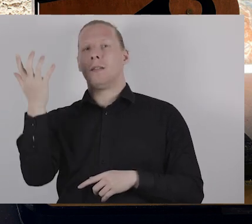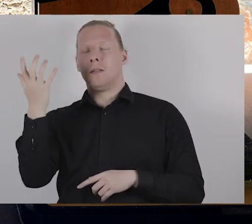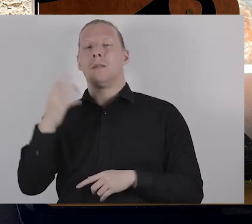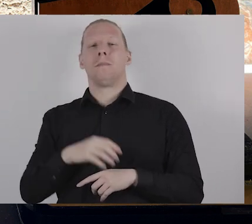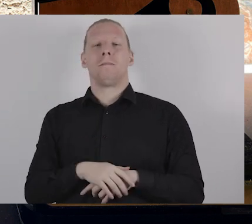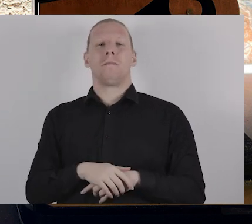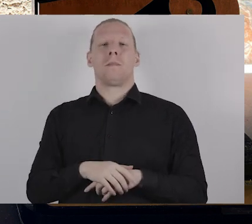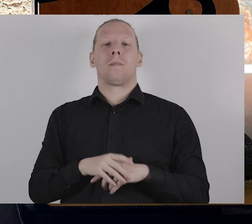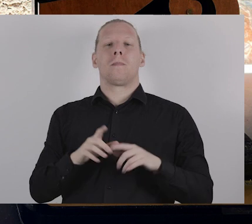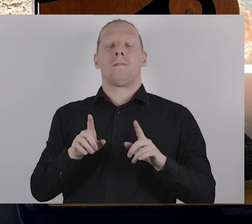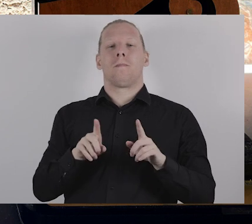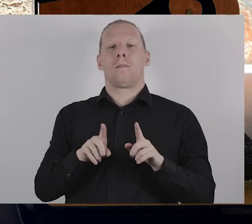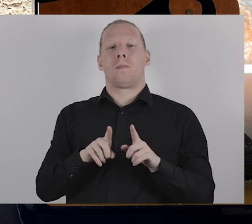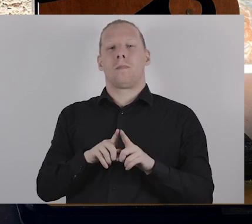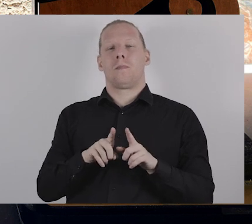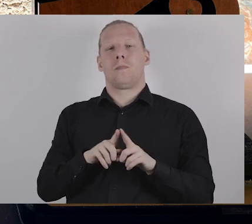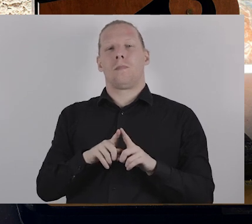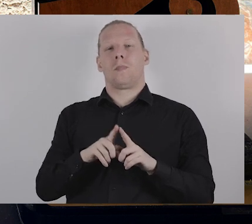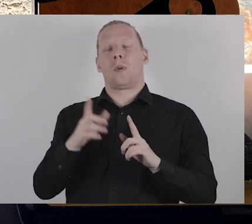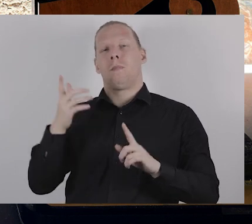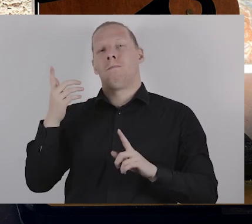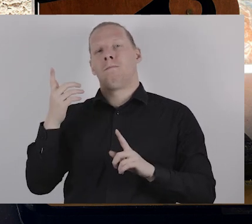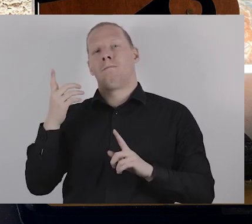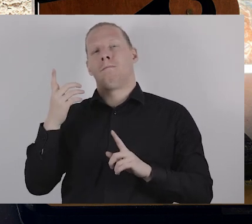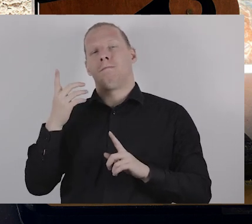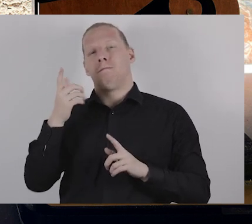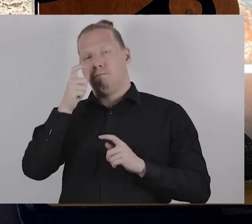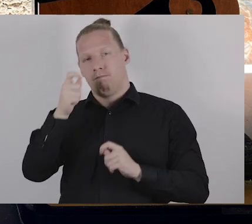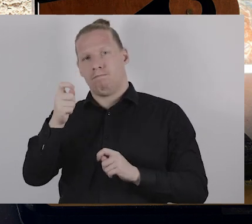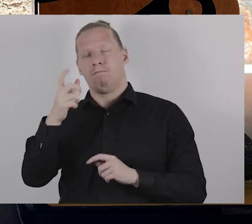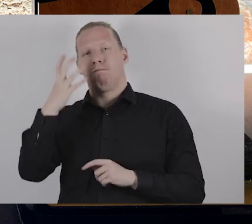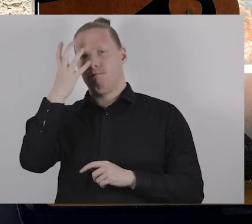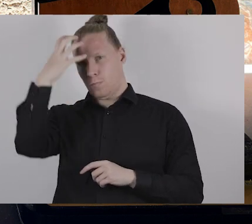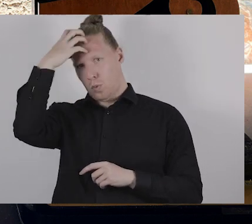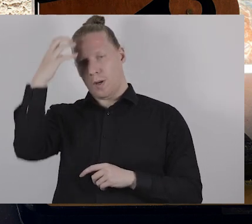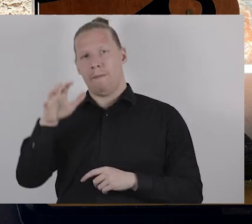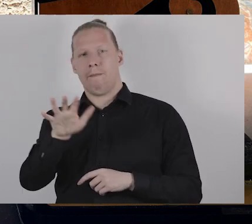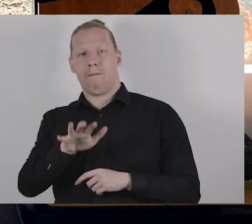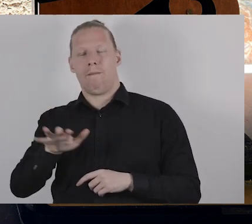please welcome the granddaughter of Te Arikinui